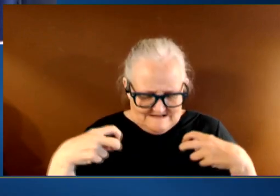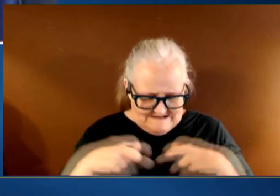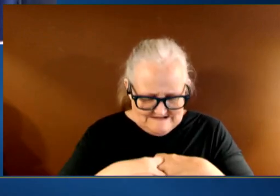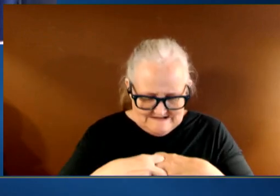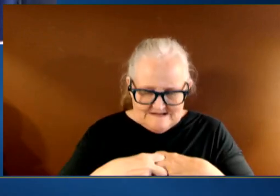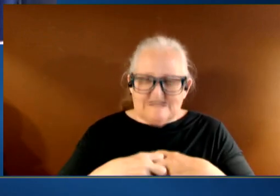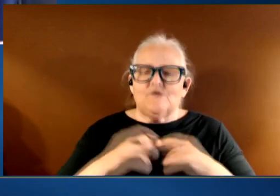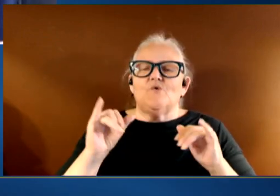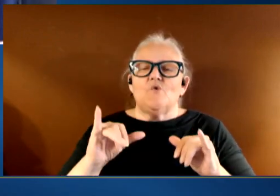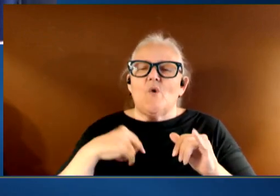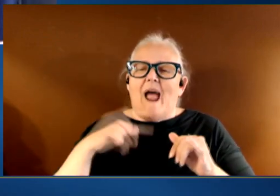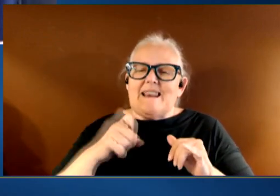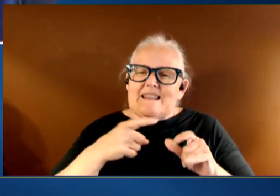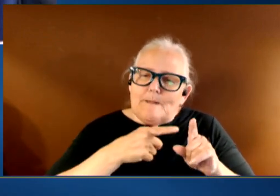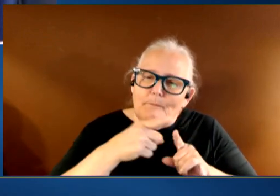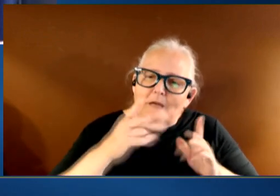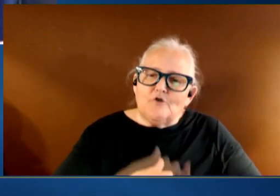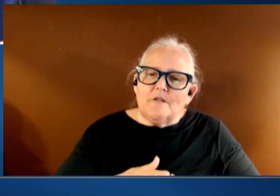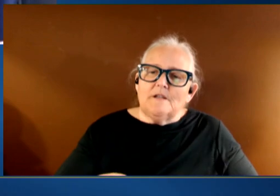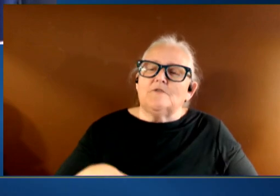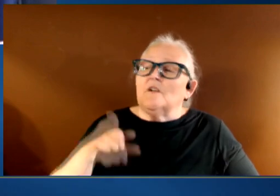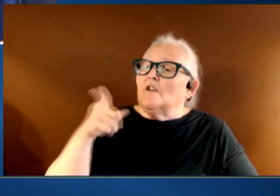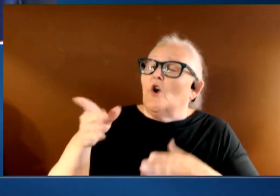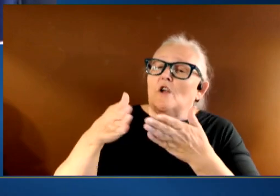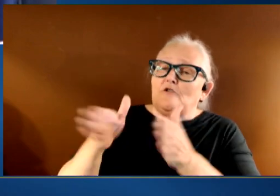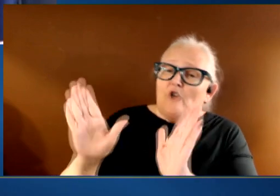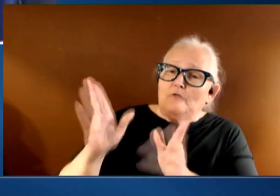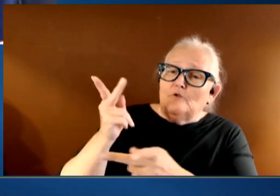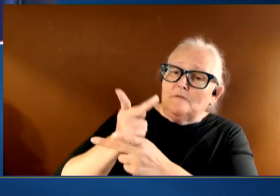how do you get PCPs to direct you to a hematologist or to direct you to a